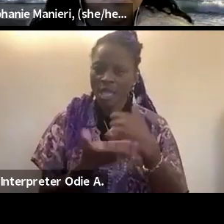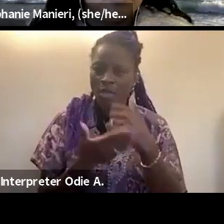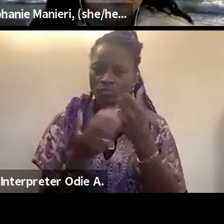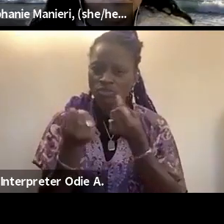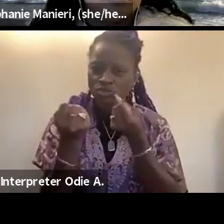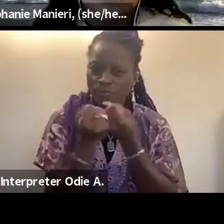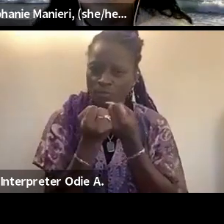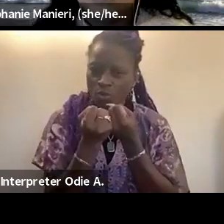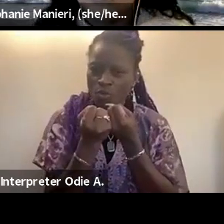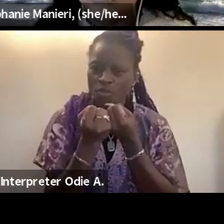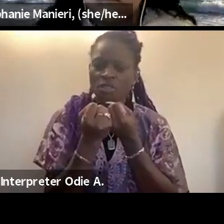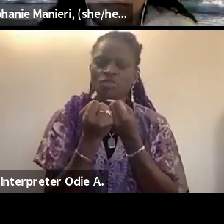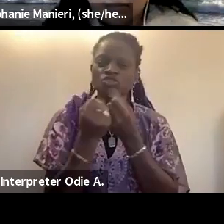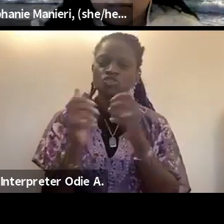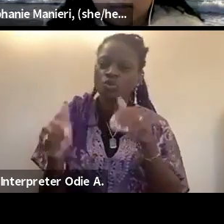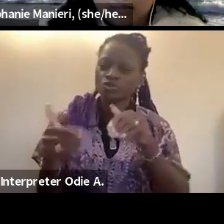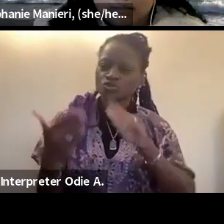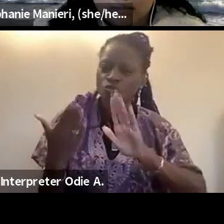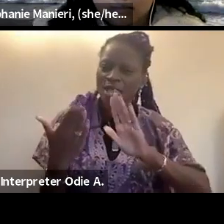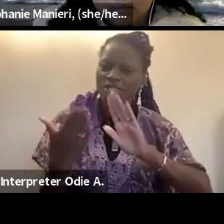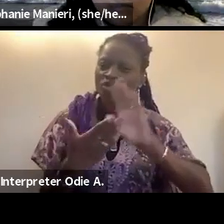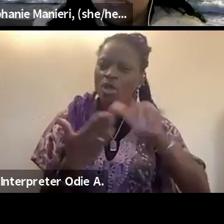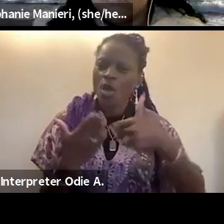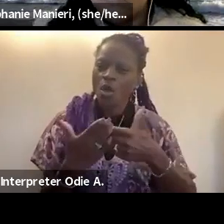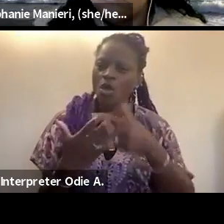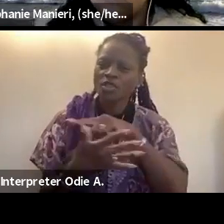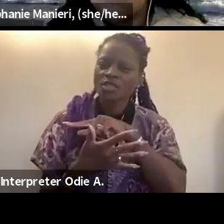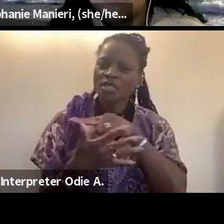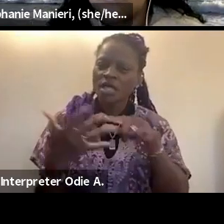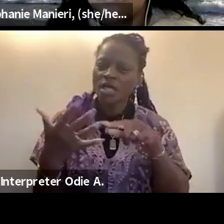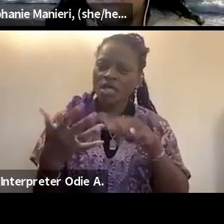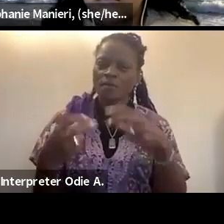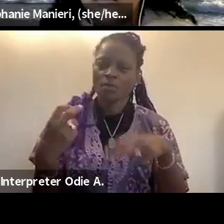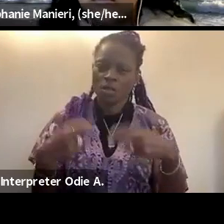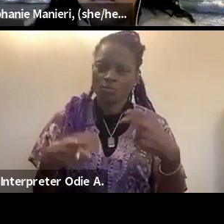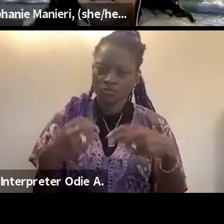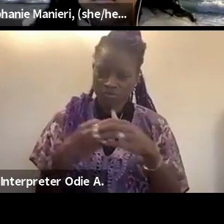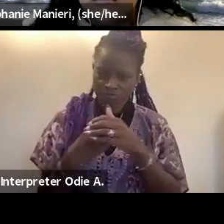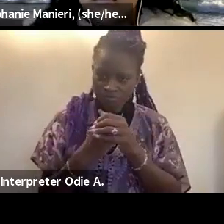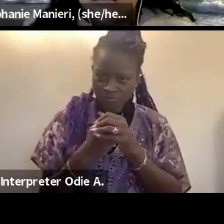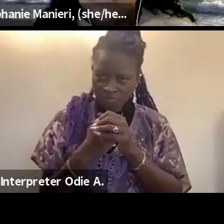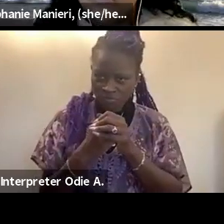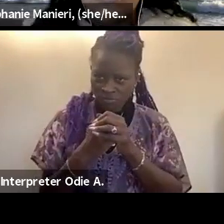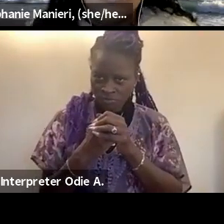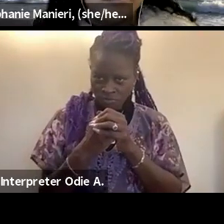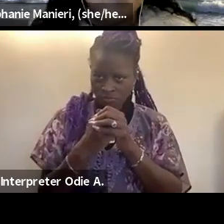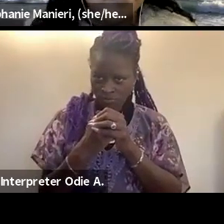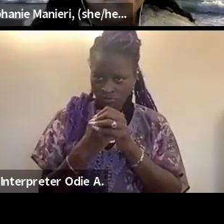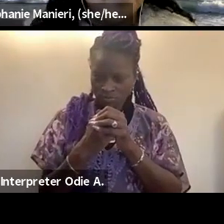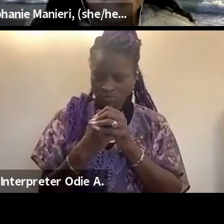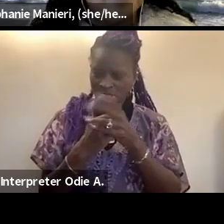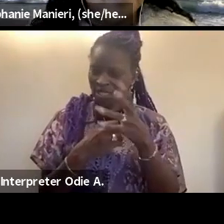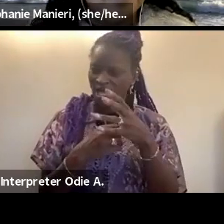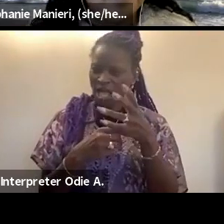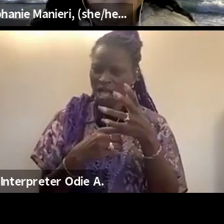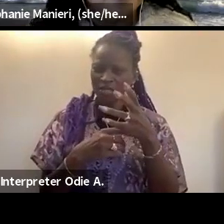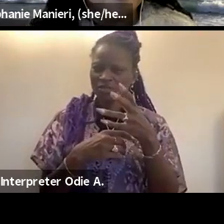really address all the other things that we see in the health field. I'll pass it over to Javi and Stephanie because I know they might have some